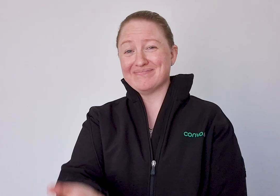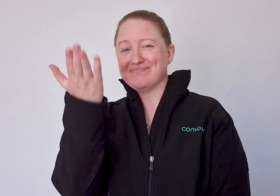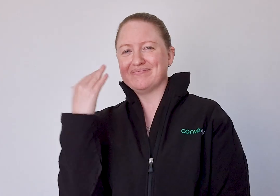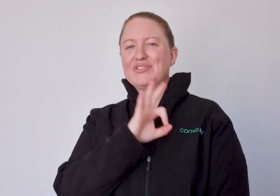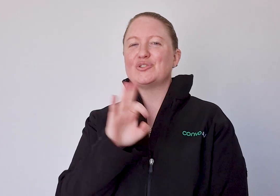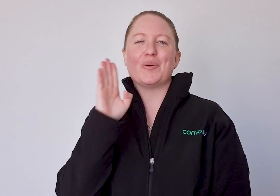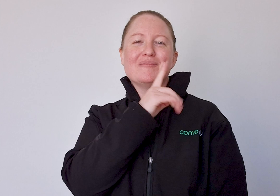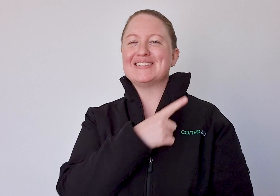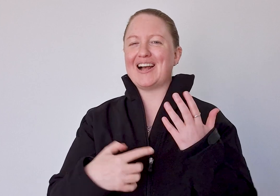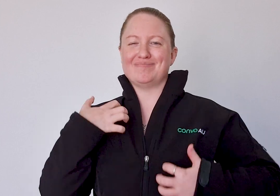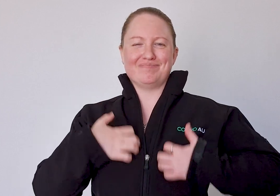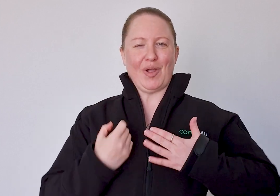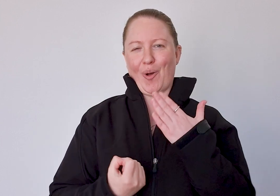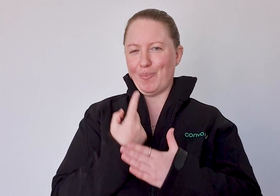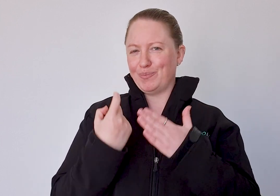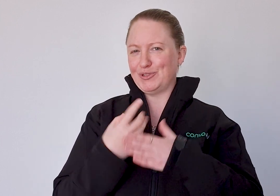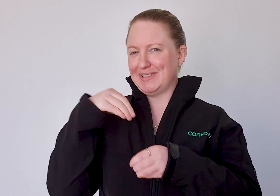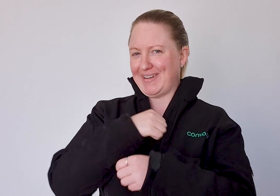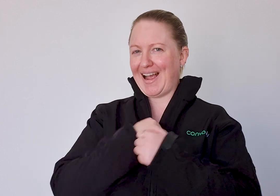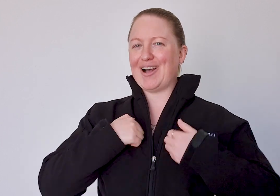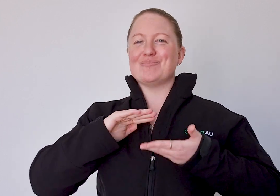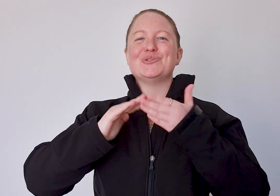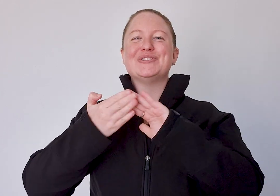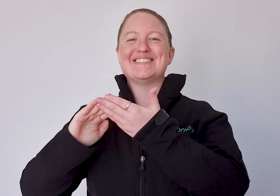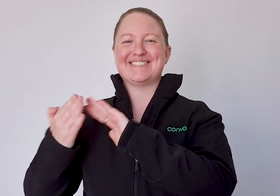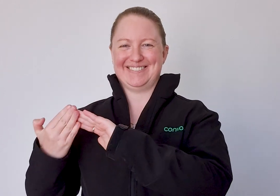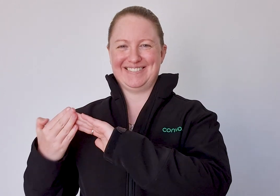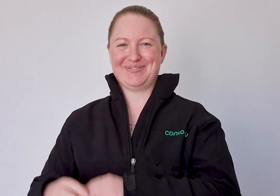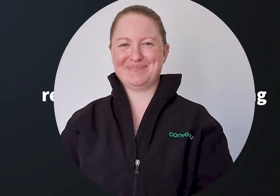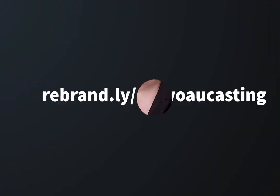Don't miss this opportunity to be a part of our community!